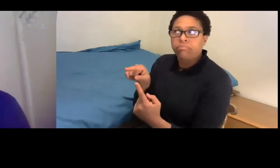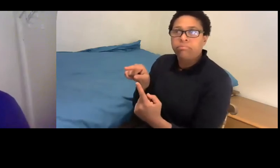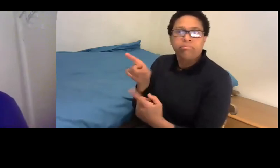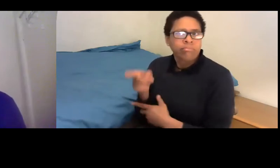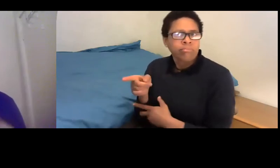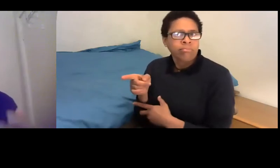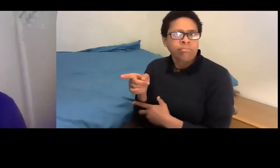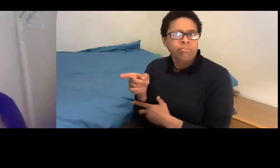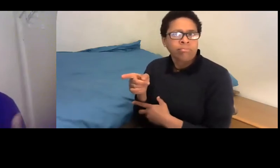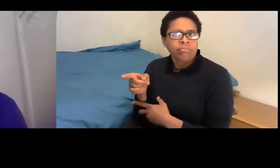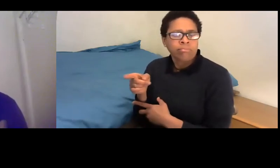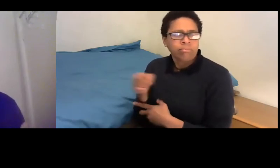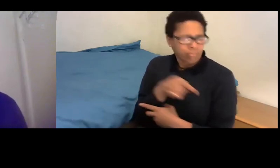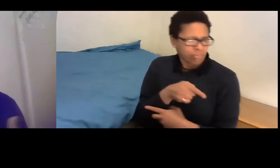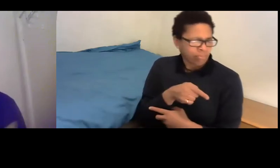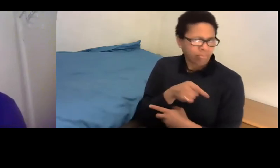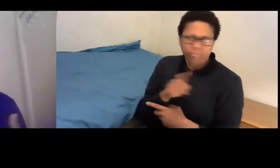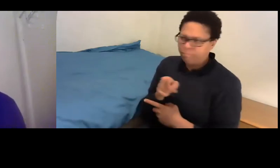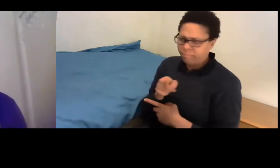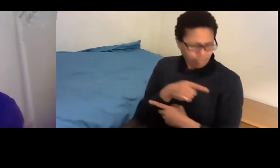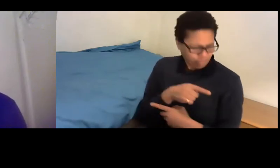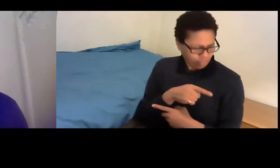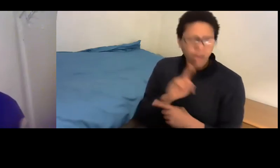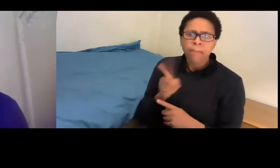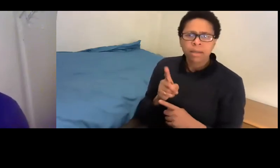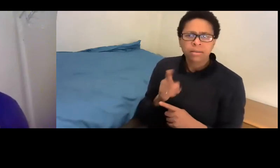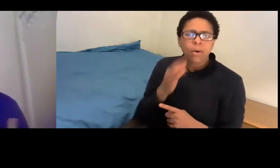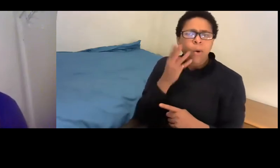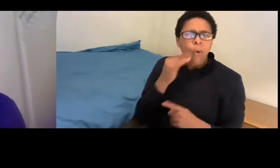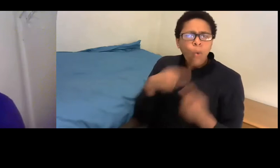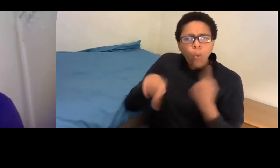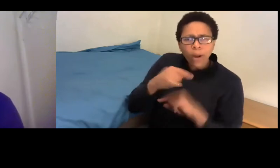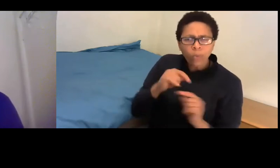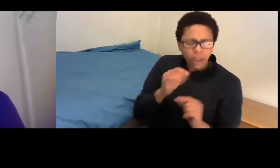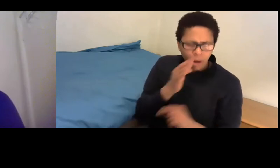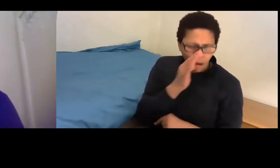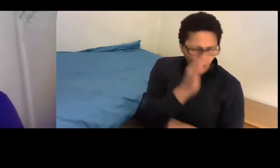And they sort of disappear when we ask questions now about, you